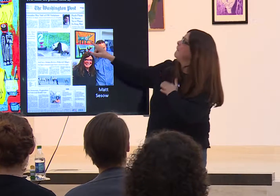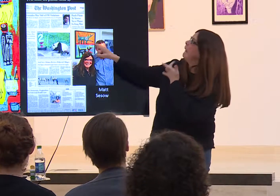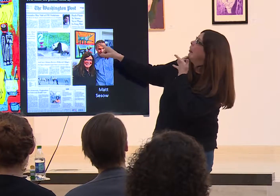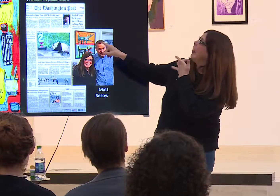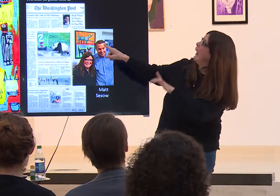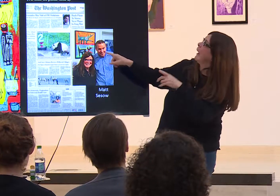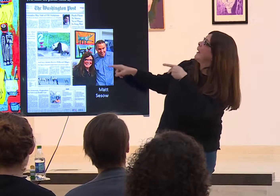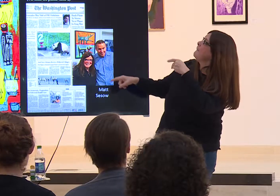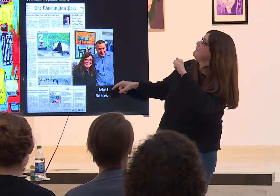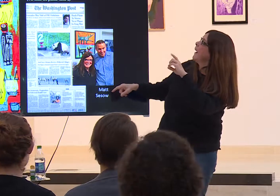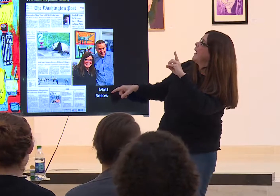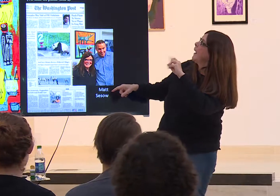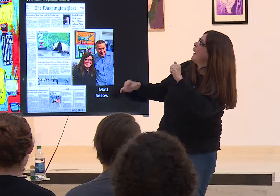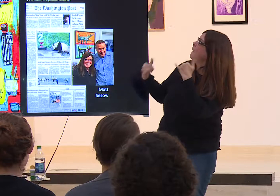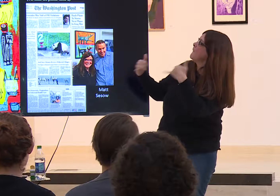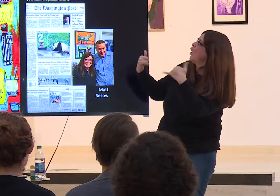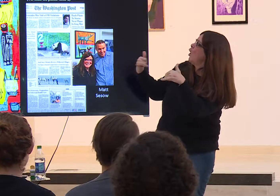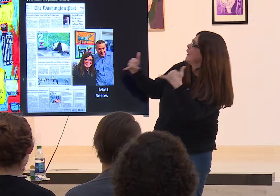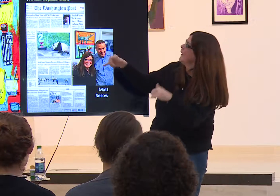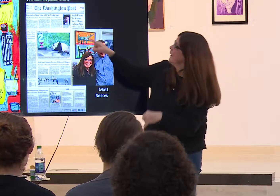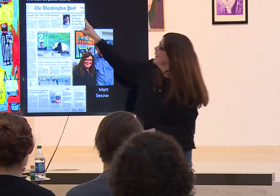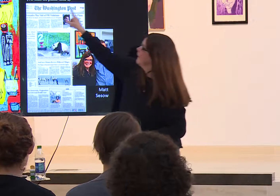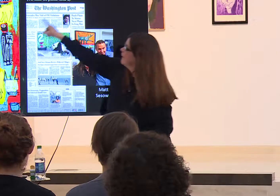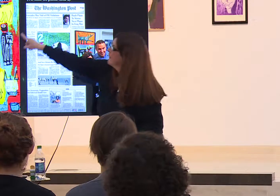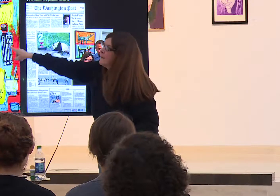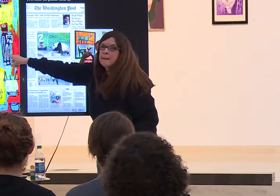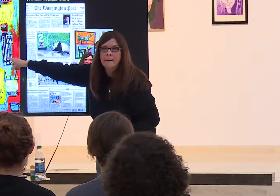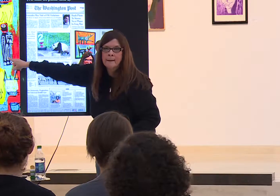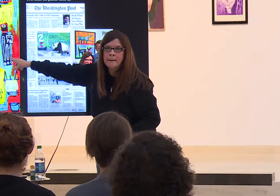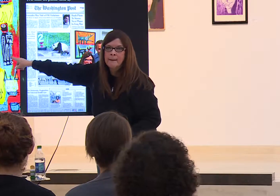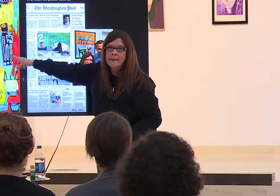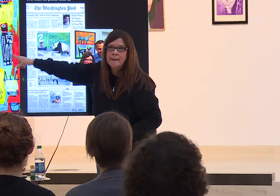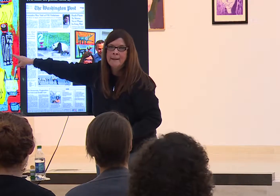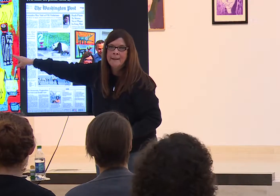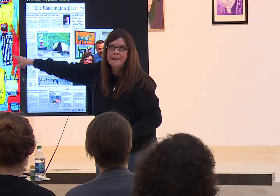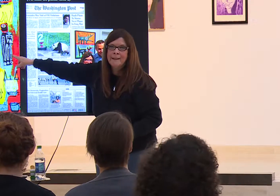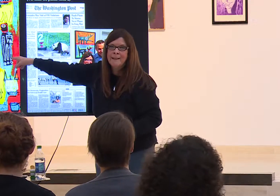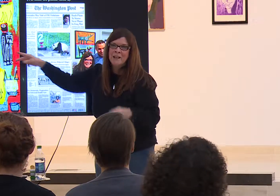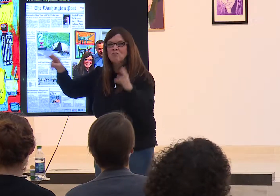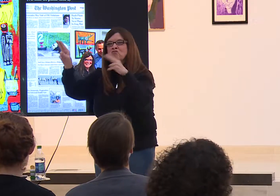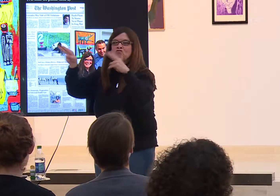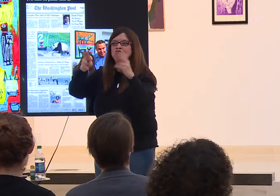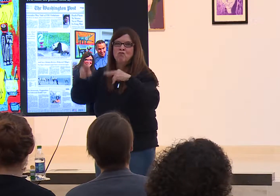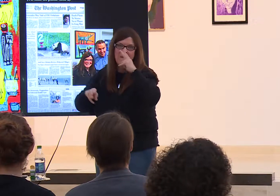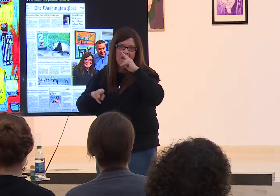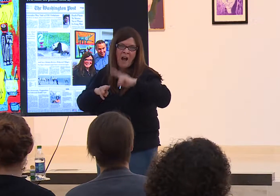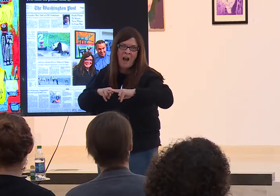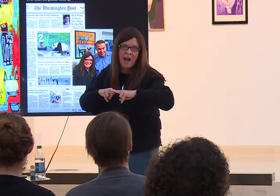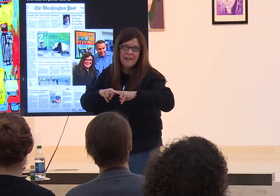about a birthday party being held for a panda, and he created this work on the left called "Happy, Lucky Panda Party."